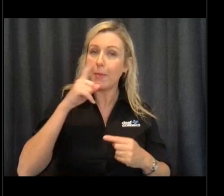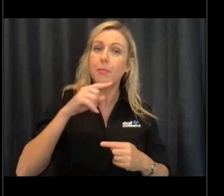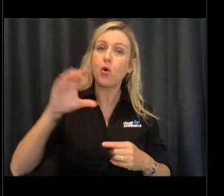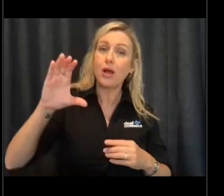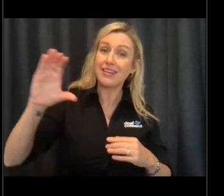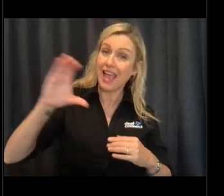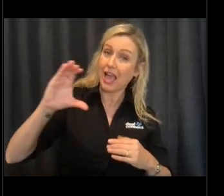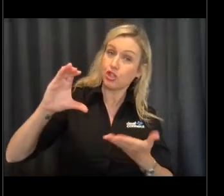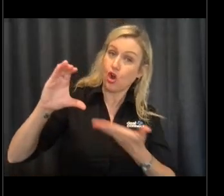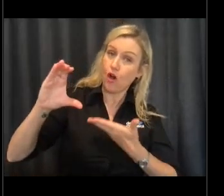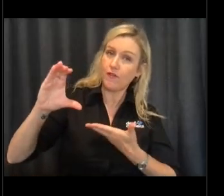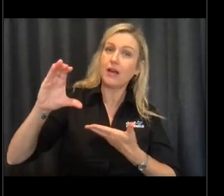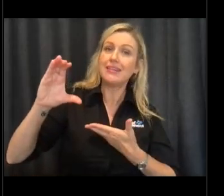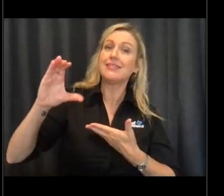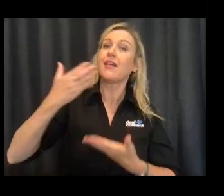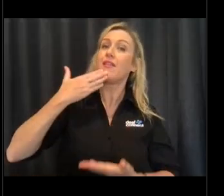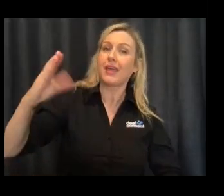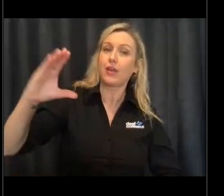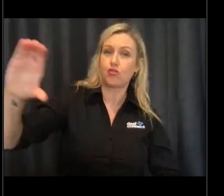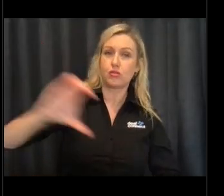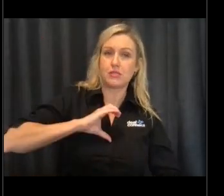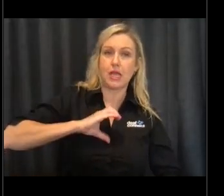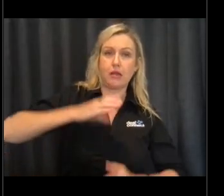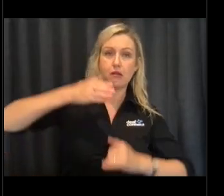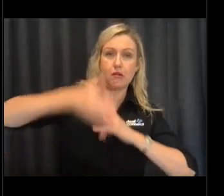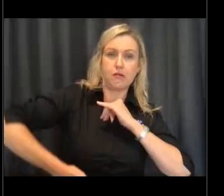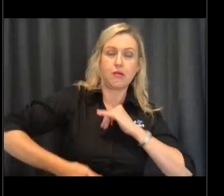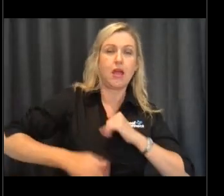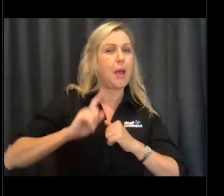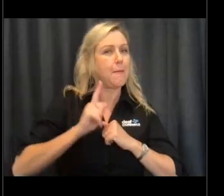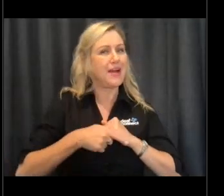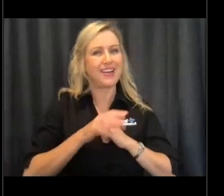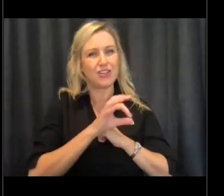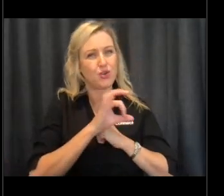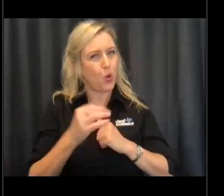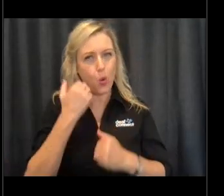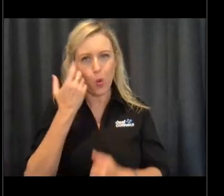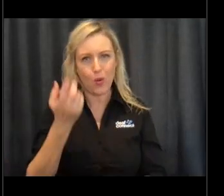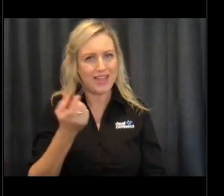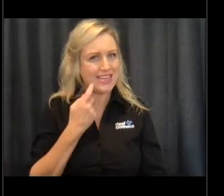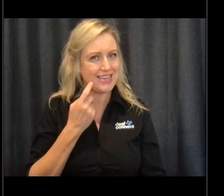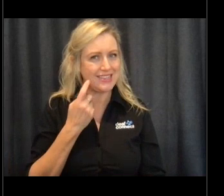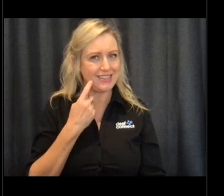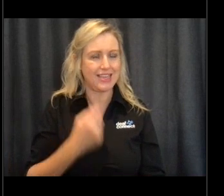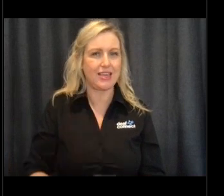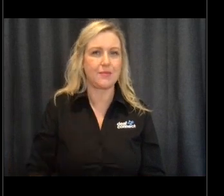The problem is it's not quite that simple and in terms of cash settlements and the scope